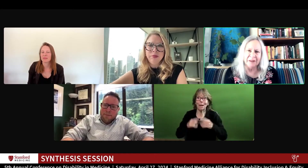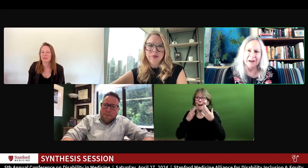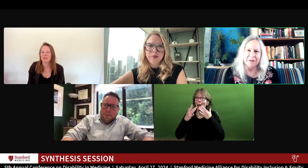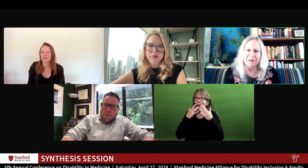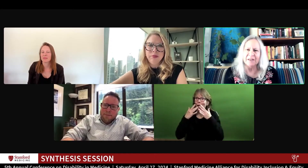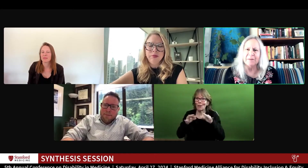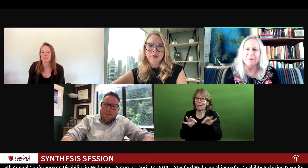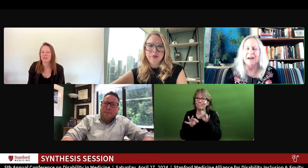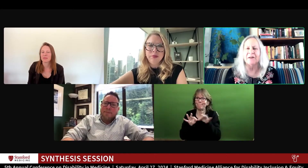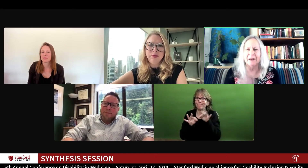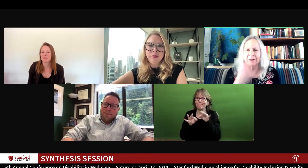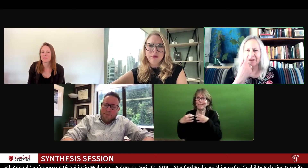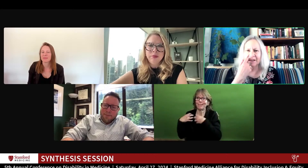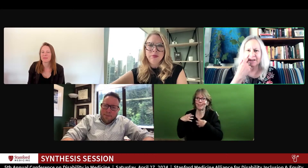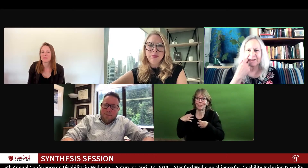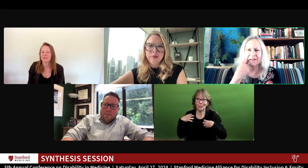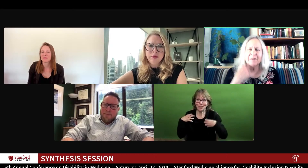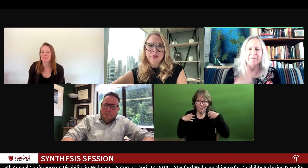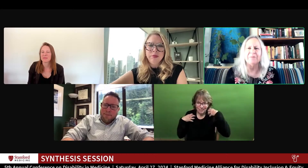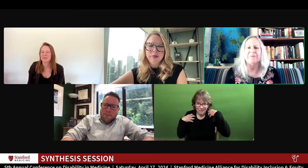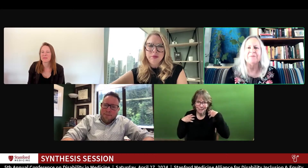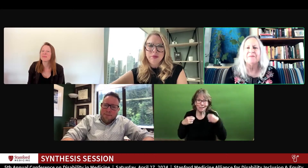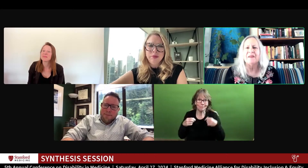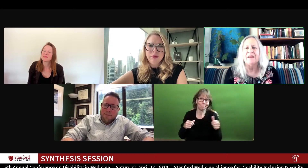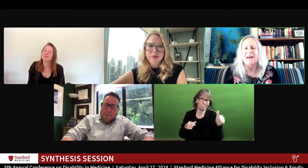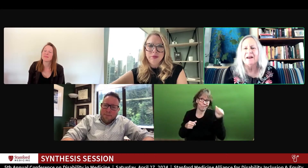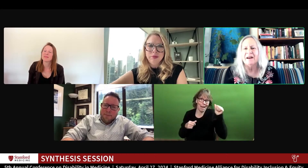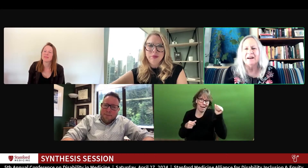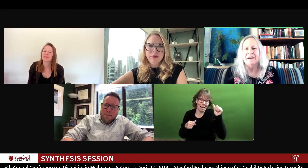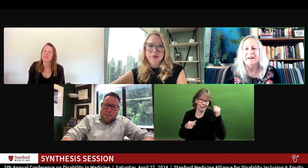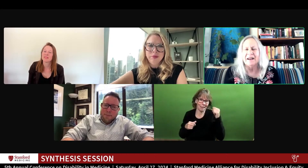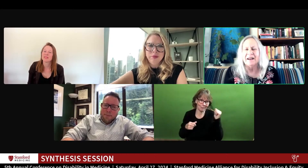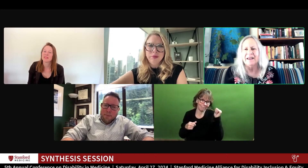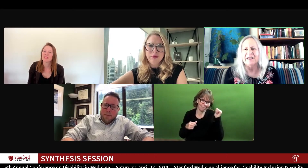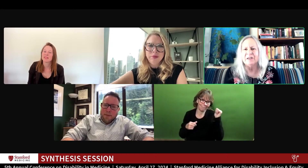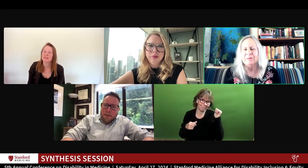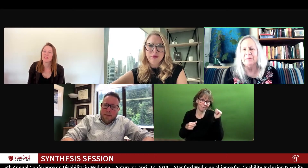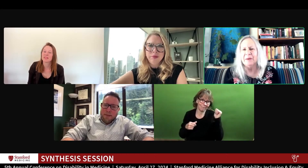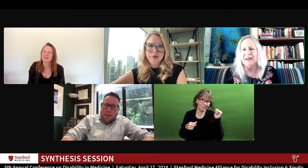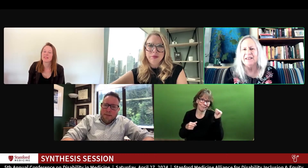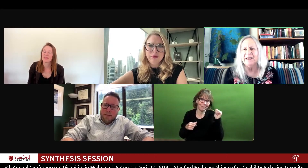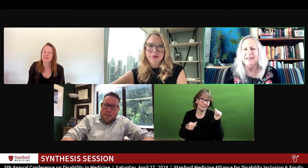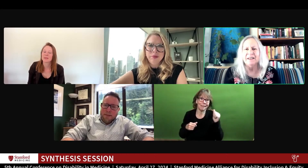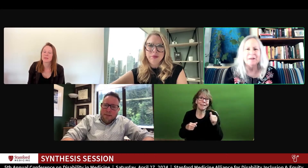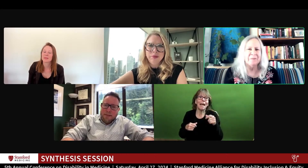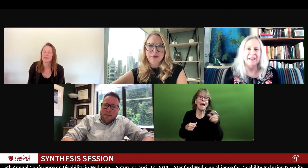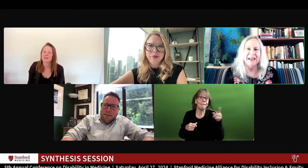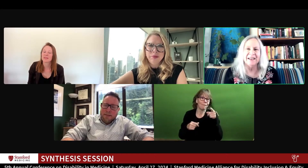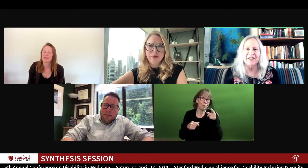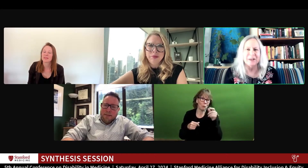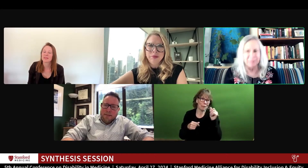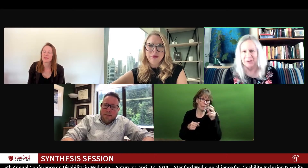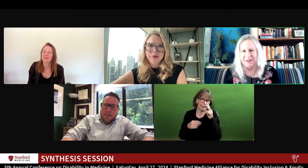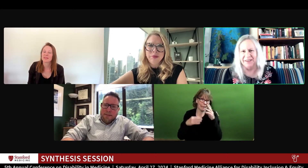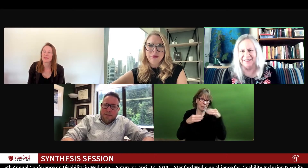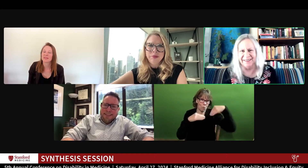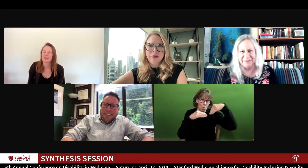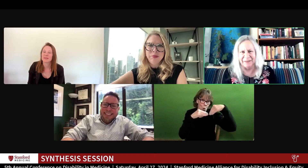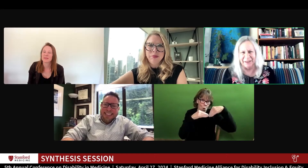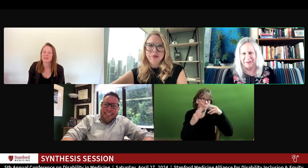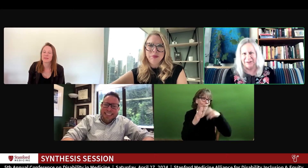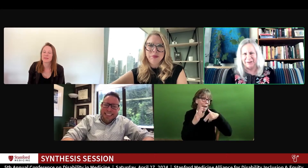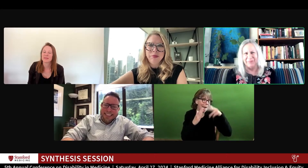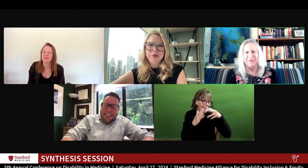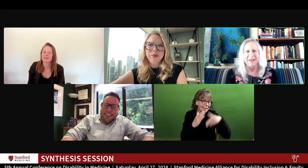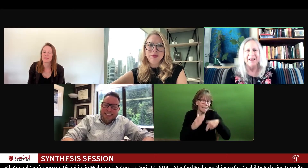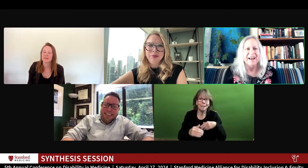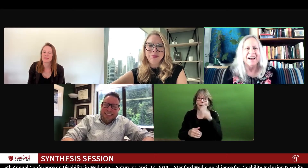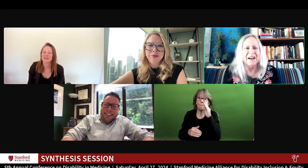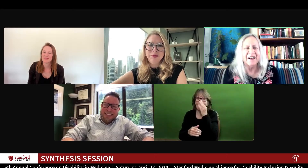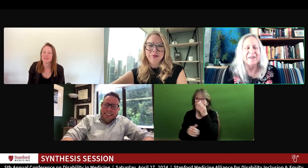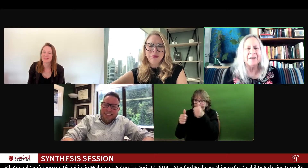flowers and my background is a chilled blue painting, plants and books in my living room.